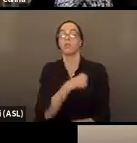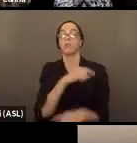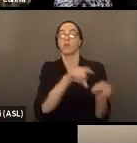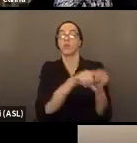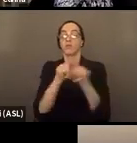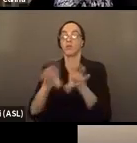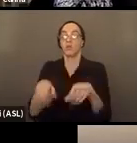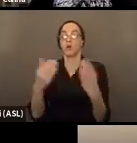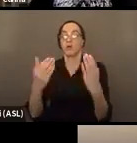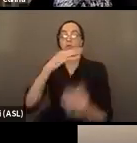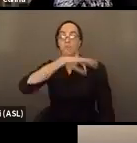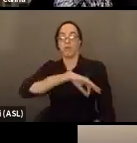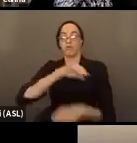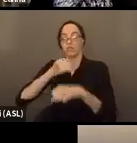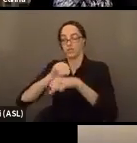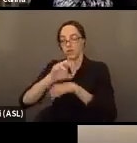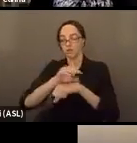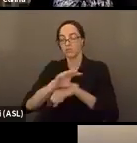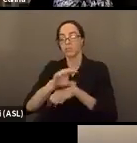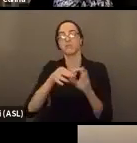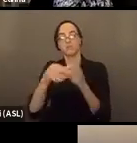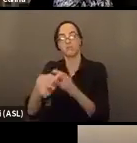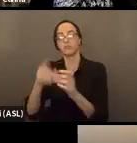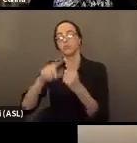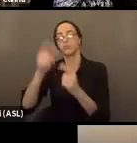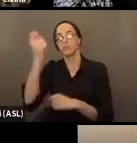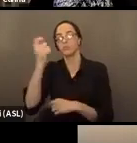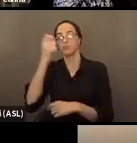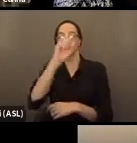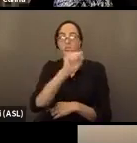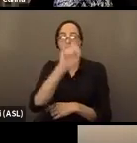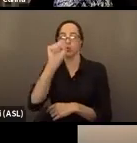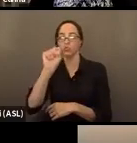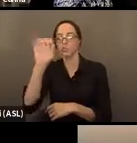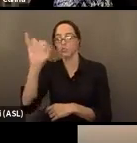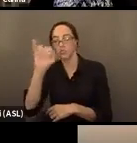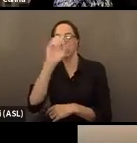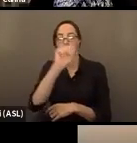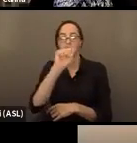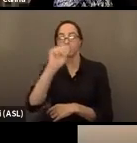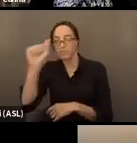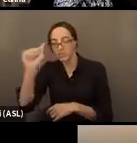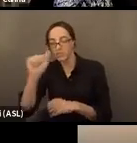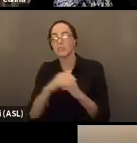your social security any of that kind of stuff our legal department specializes in social security